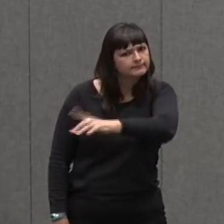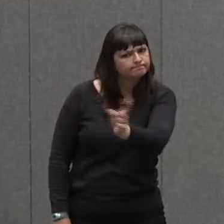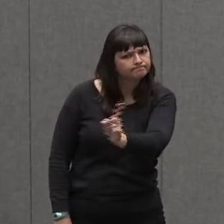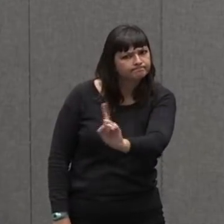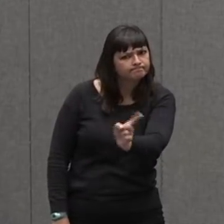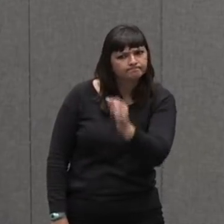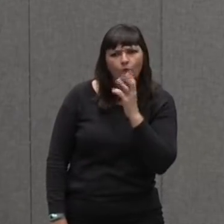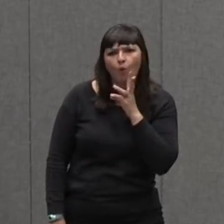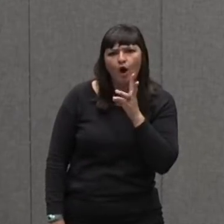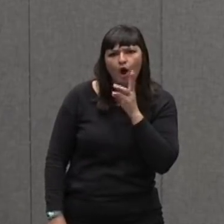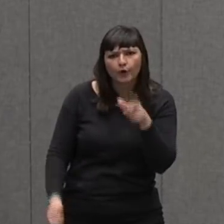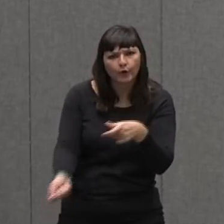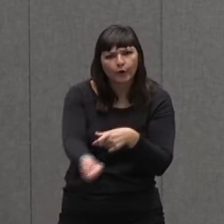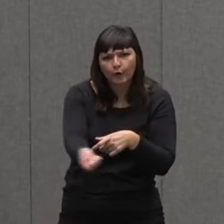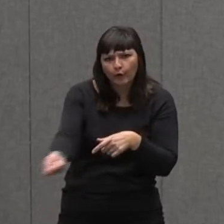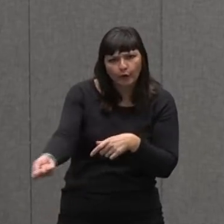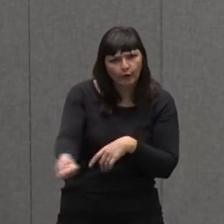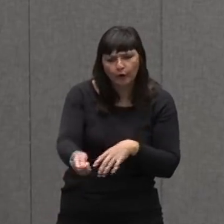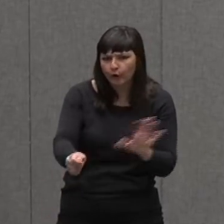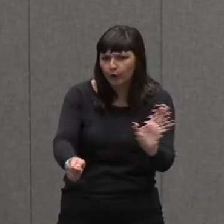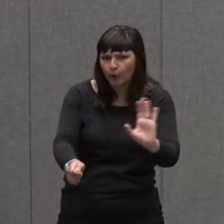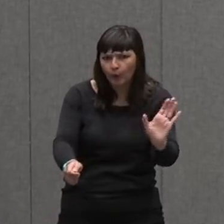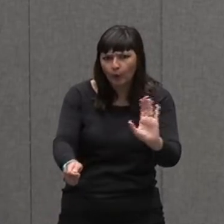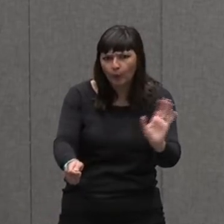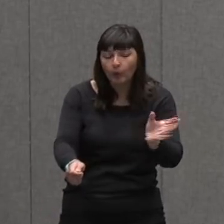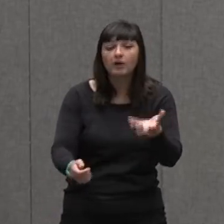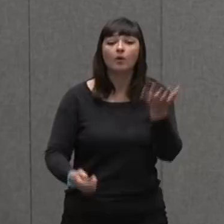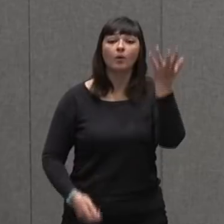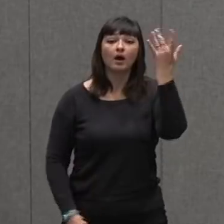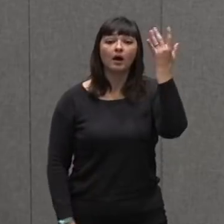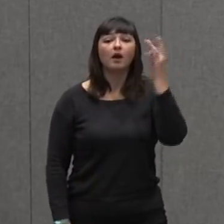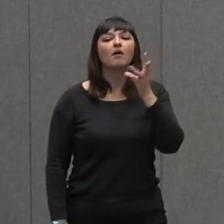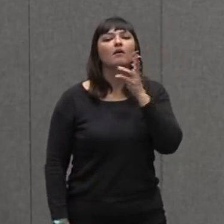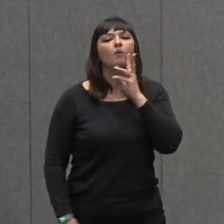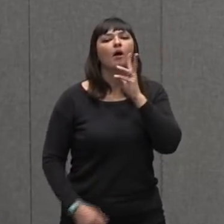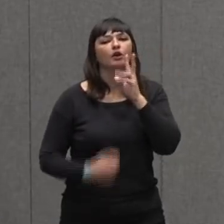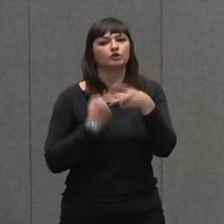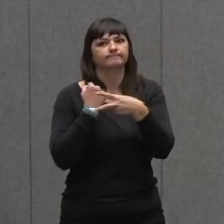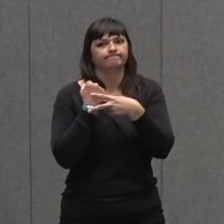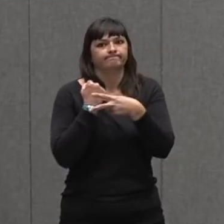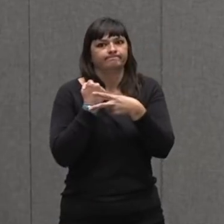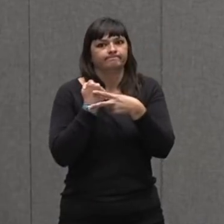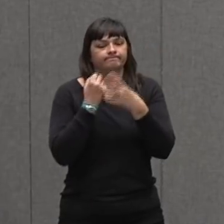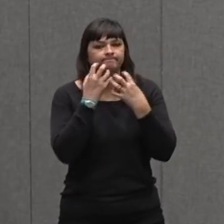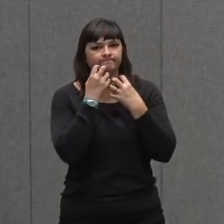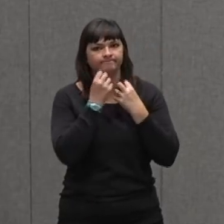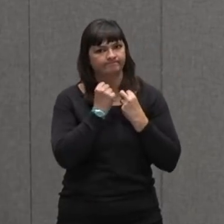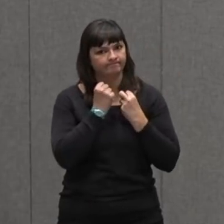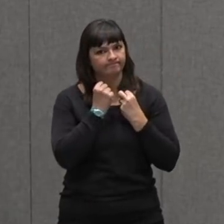and we want to save water. You don't know if we have enough water. So when you read our story today,